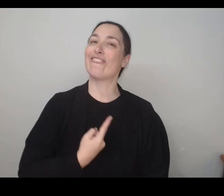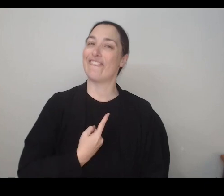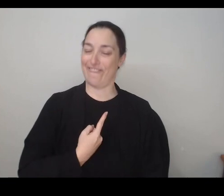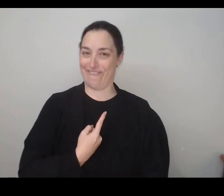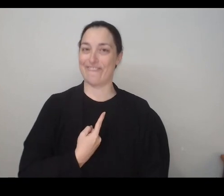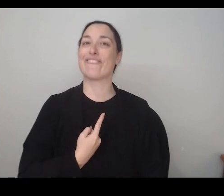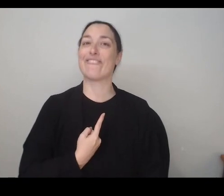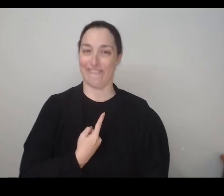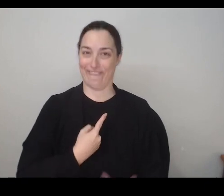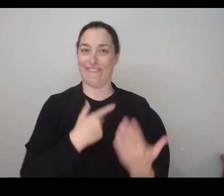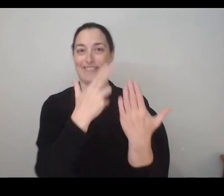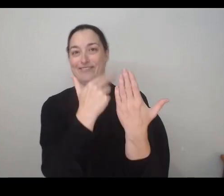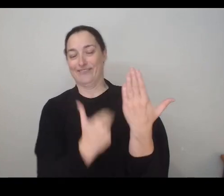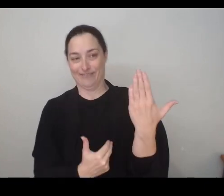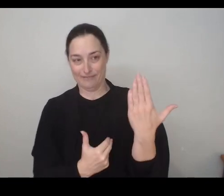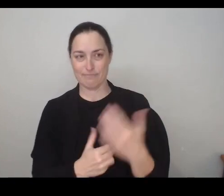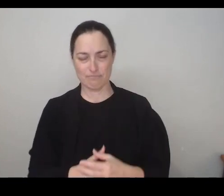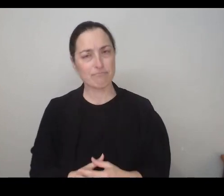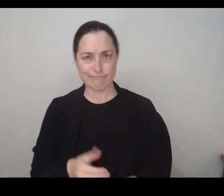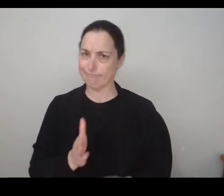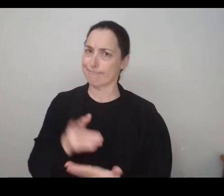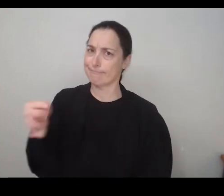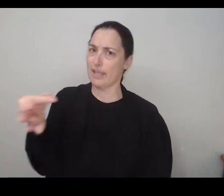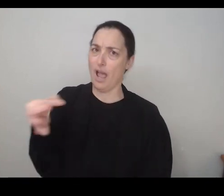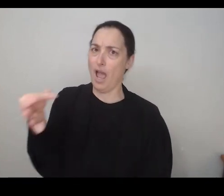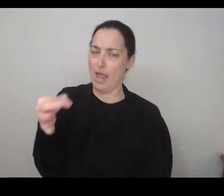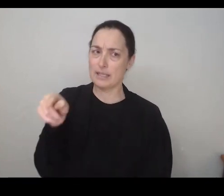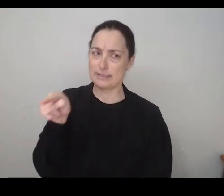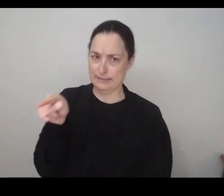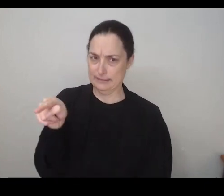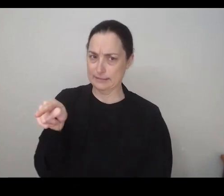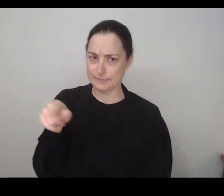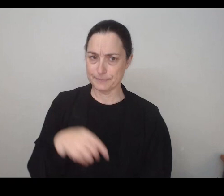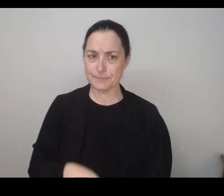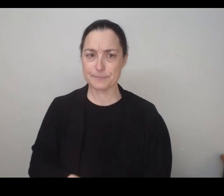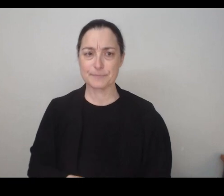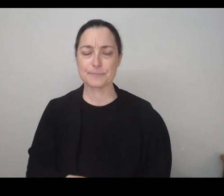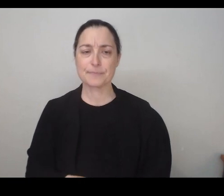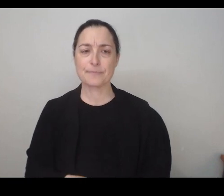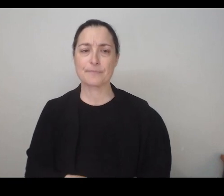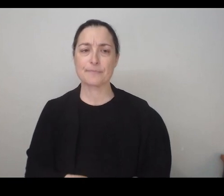That was done surely in Marquesas, you know, was done surely in the Marquesas, But I mean the...